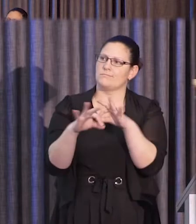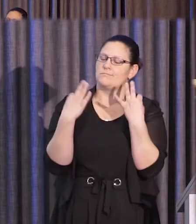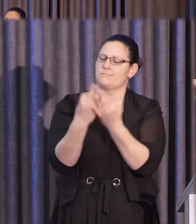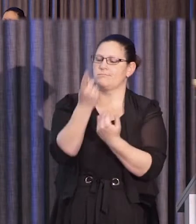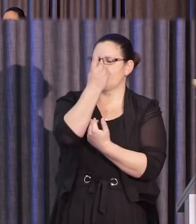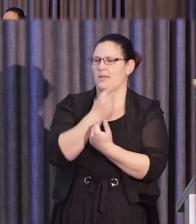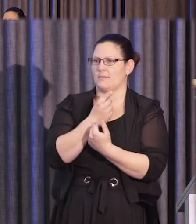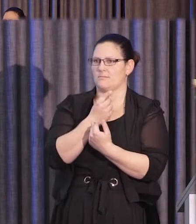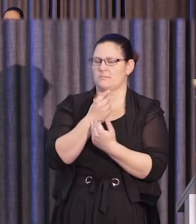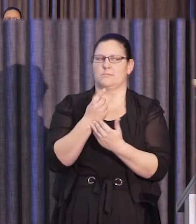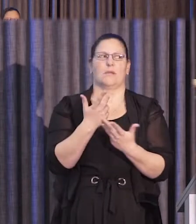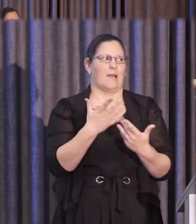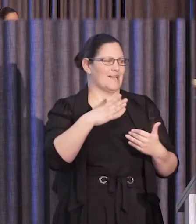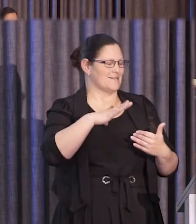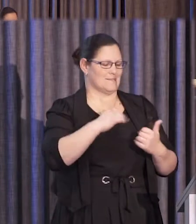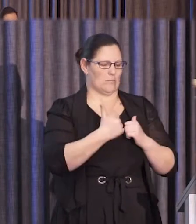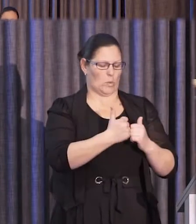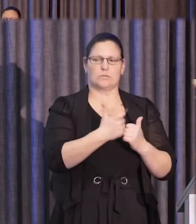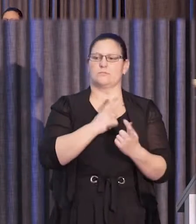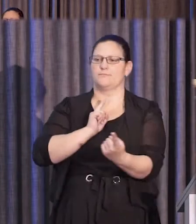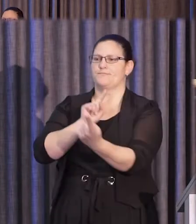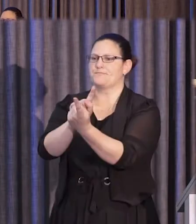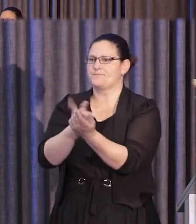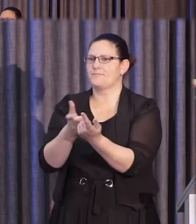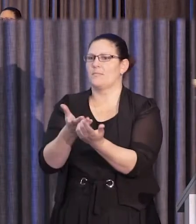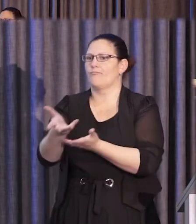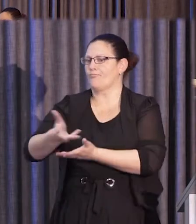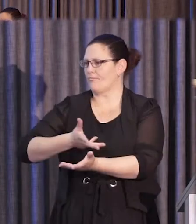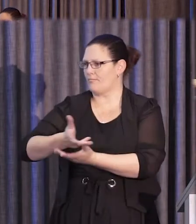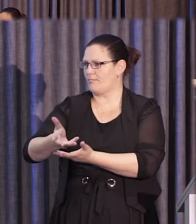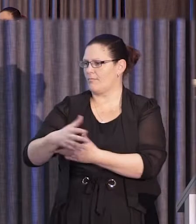when you need support around a specific issue that's causing some difficulty in your life.